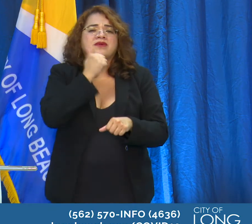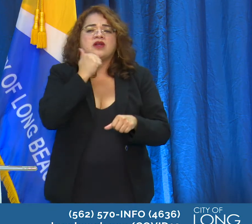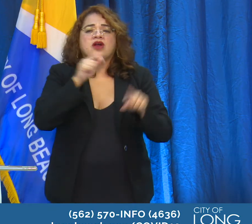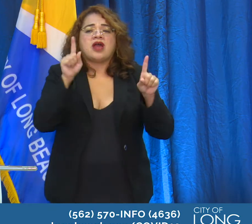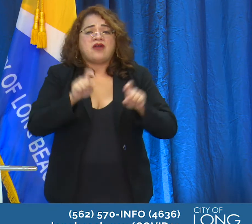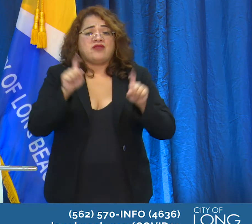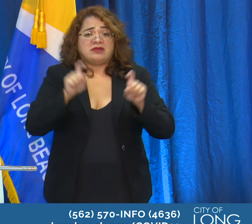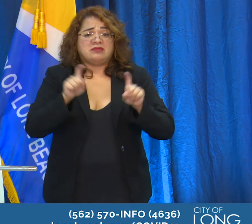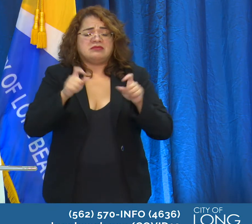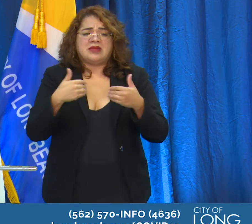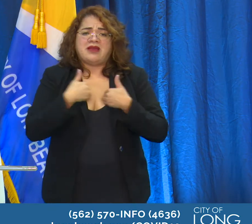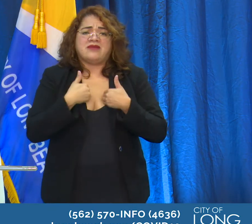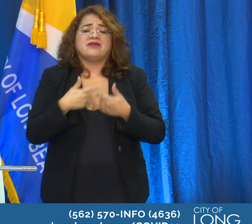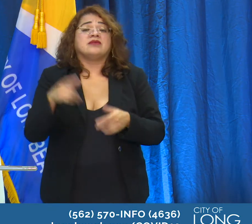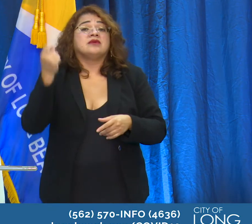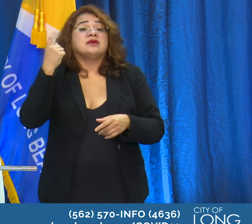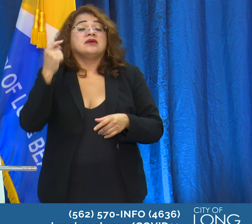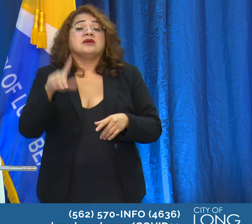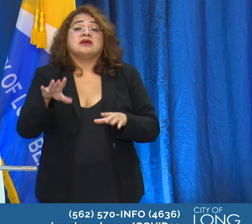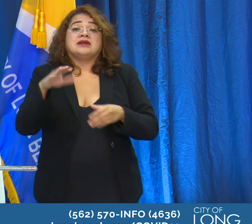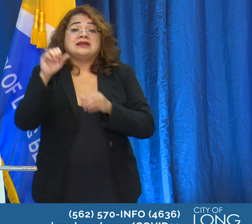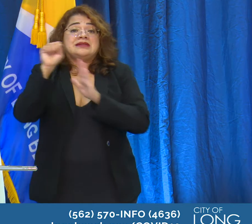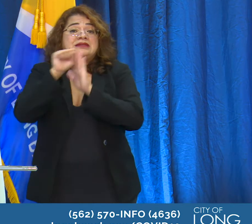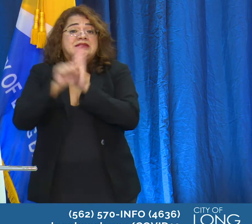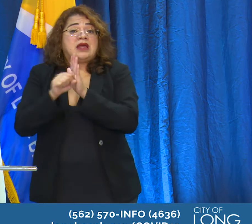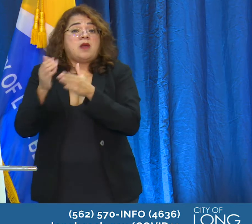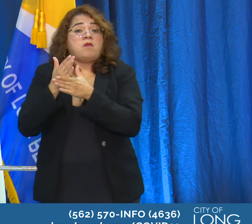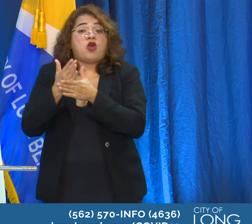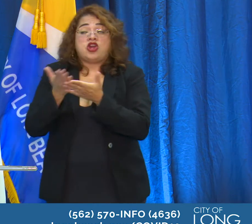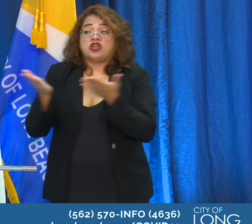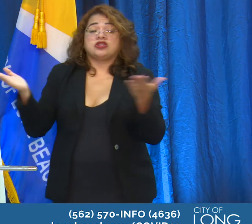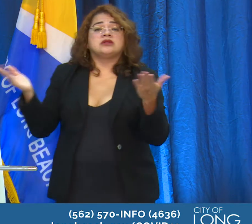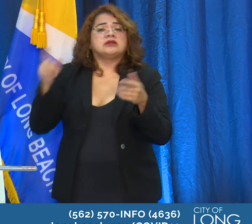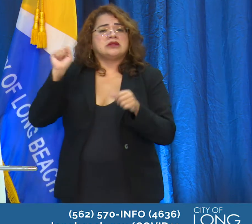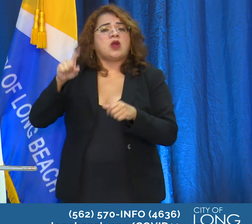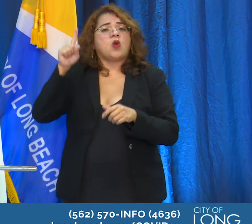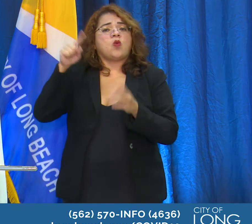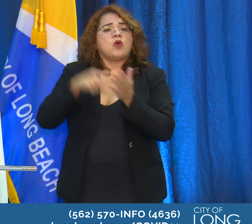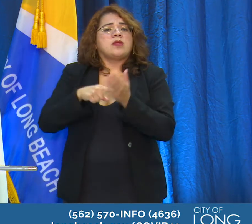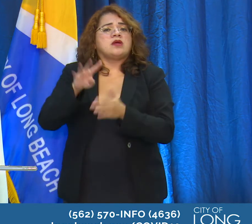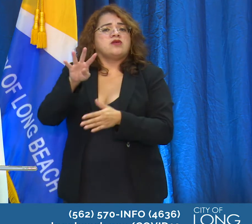Along with our State partners, we can do, on average, 1400 tests per day in the City,